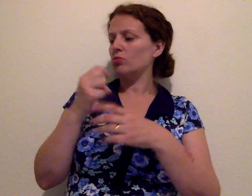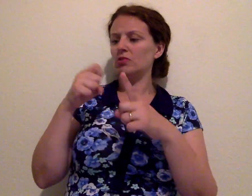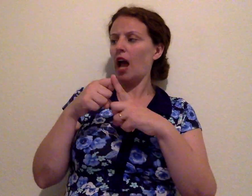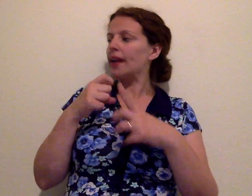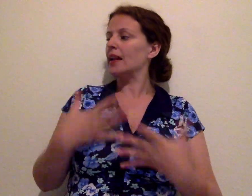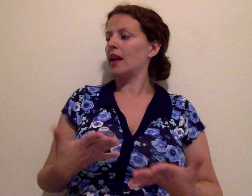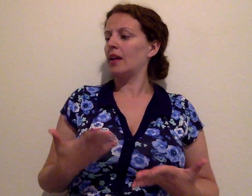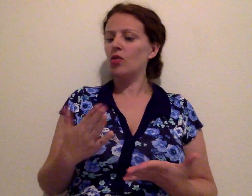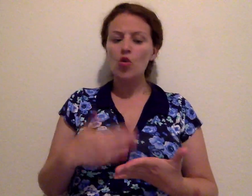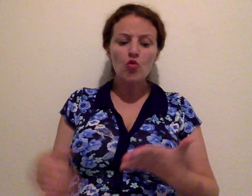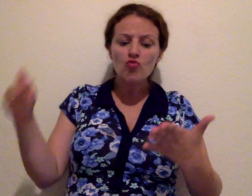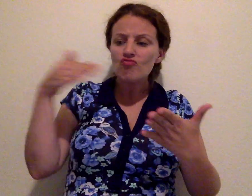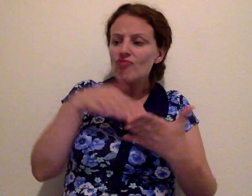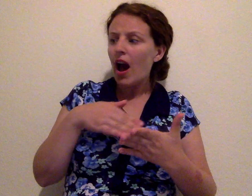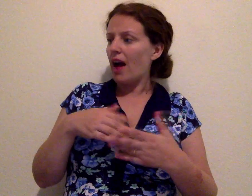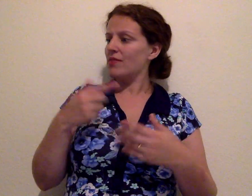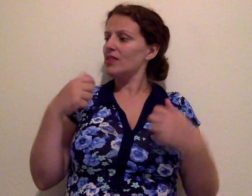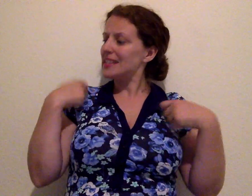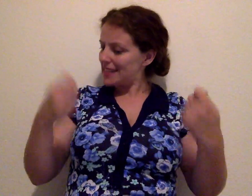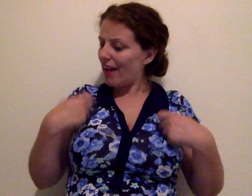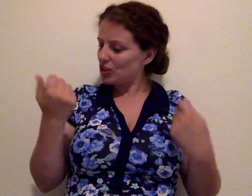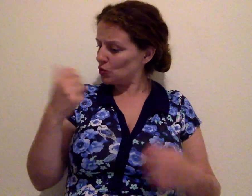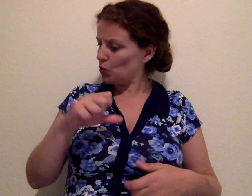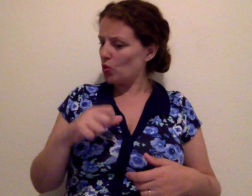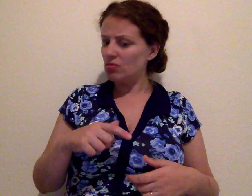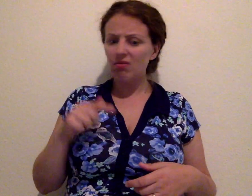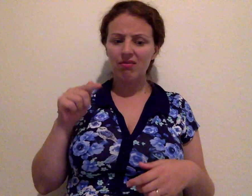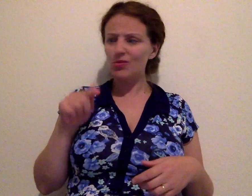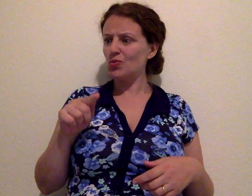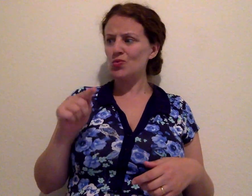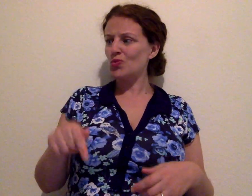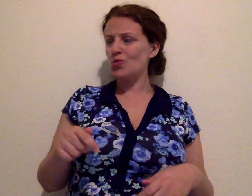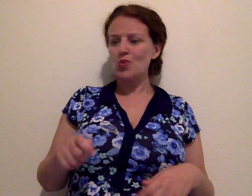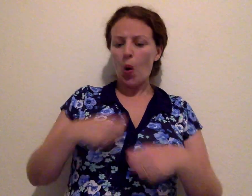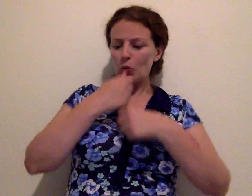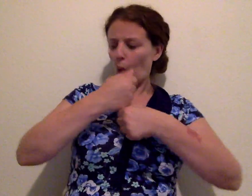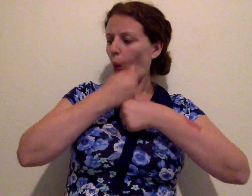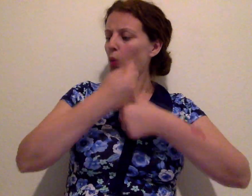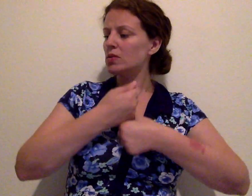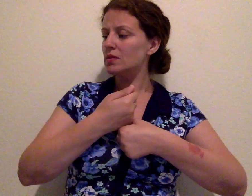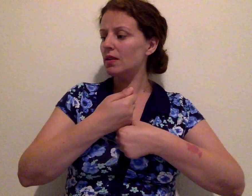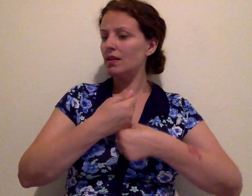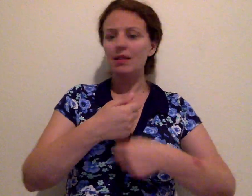"George Knightley you should arrive my carriage not horse.